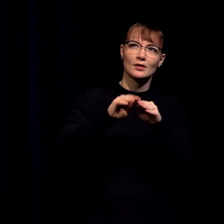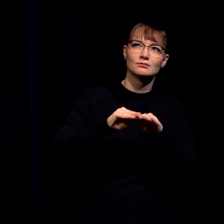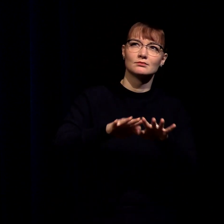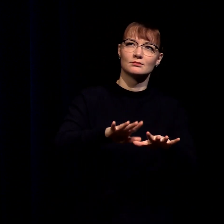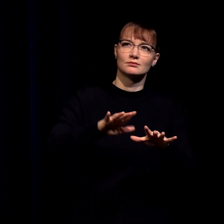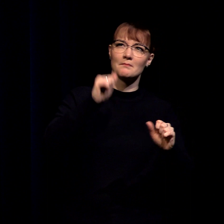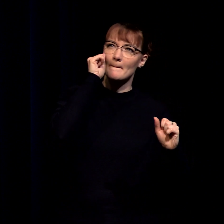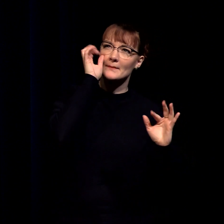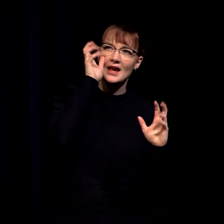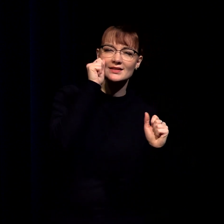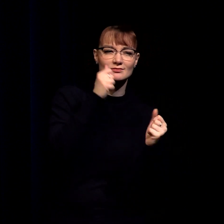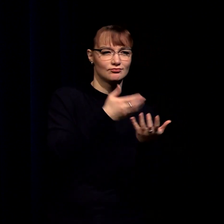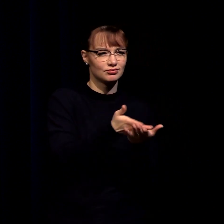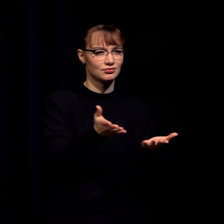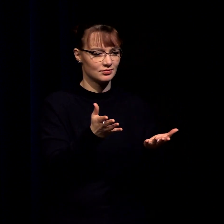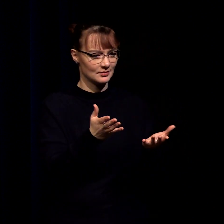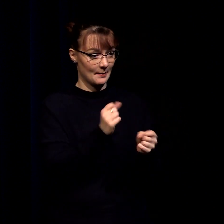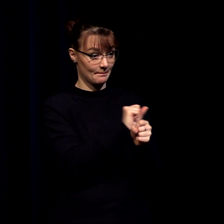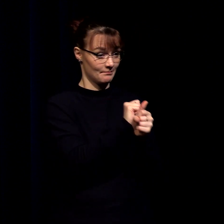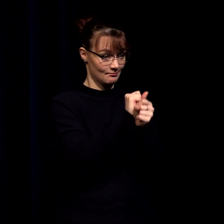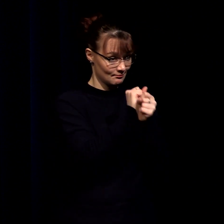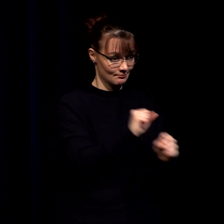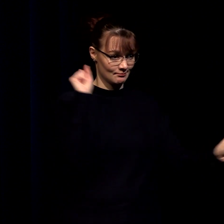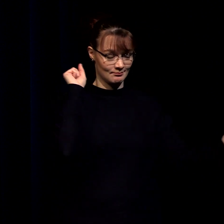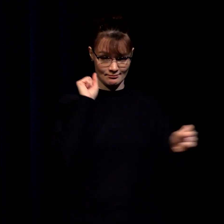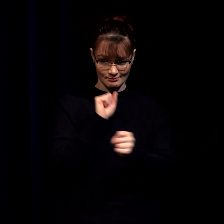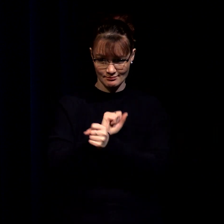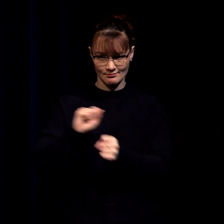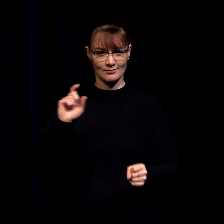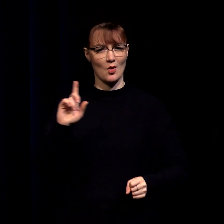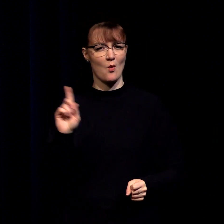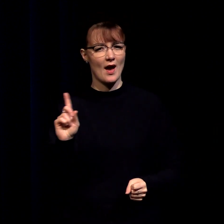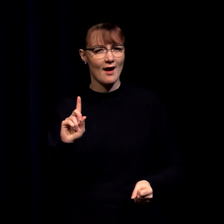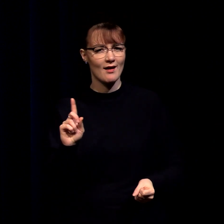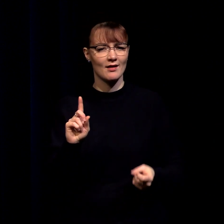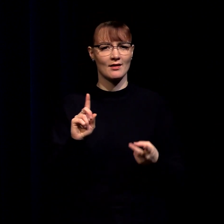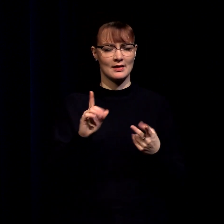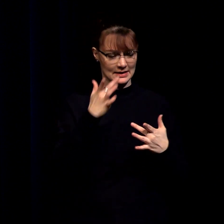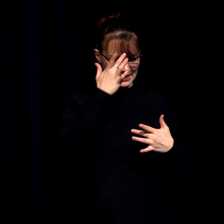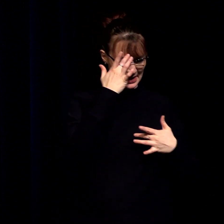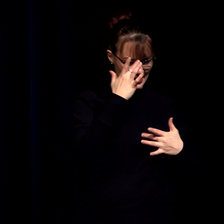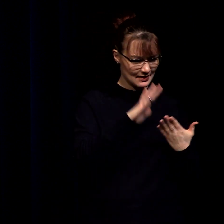Where else are we going to see captives set free? Where else are we going to see the sick healed? Where else are we going